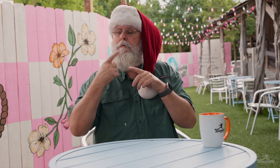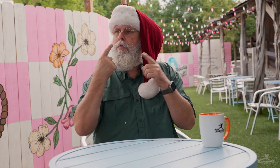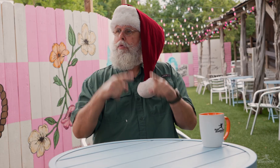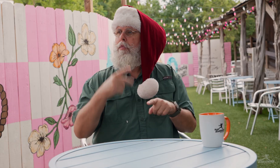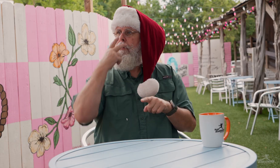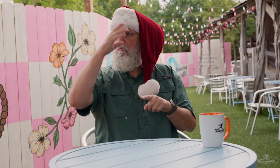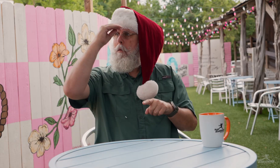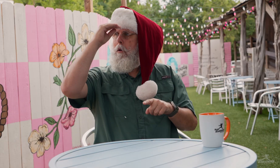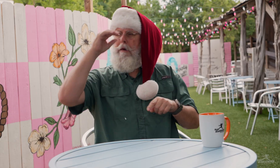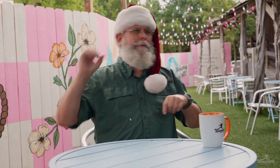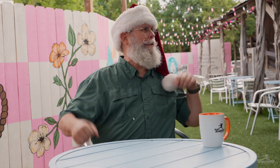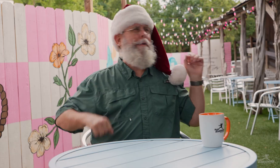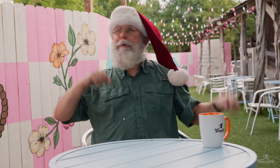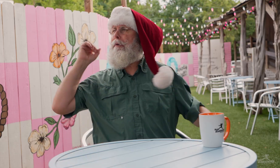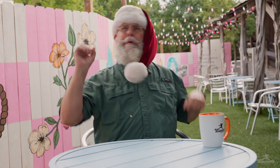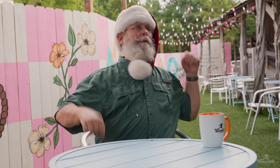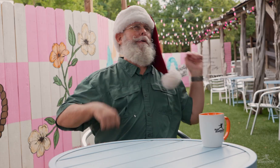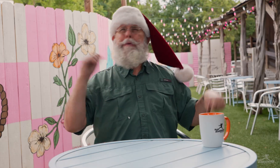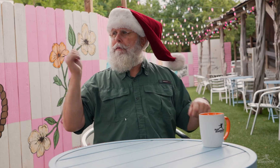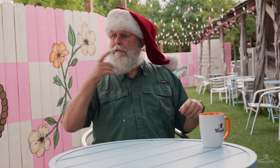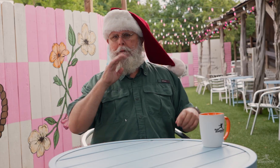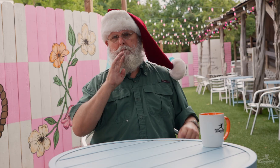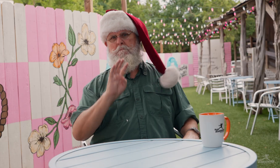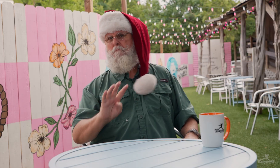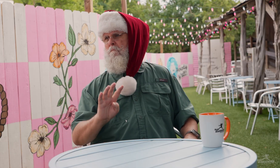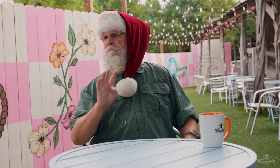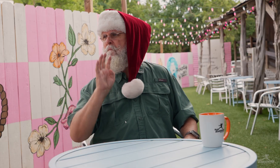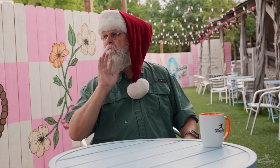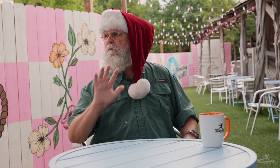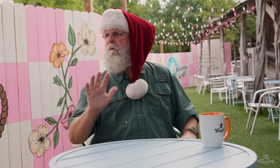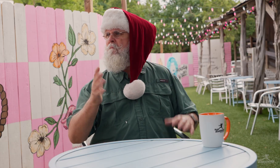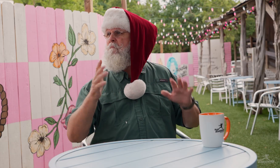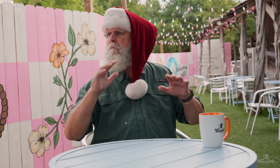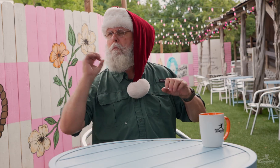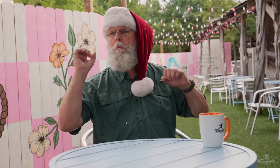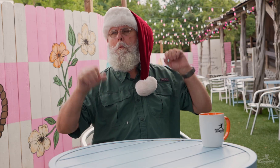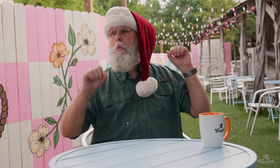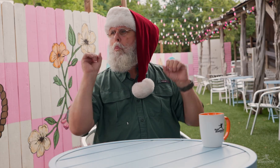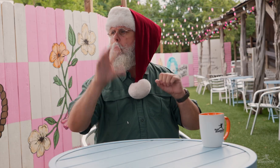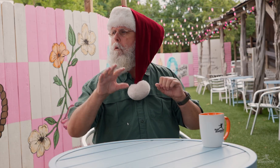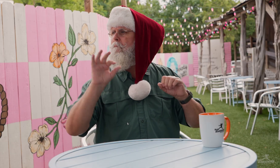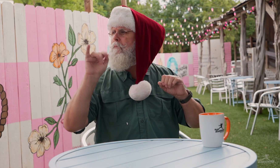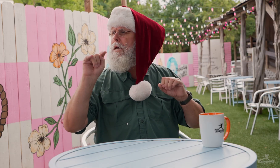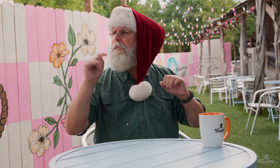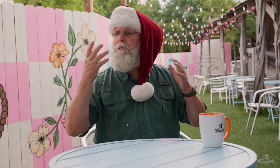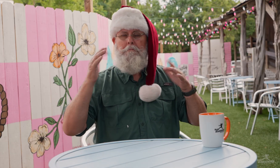It just happened there was a boy with a tantrum at the store He was just 4 or 5 years old and throwing a fit